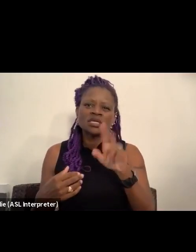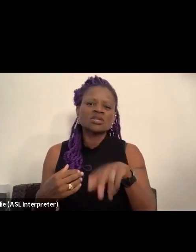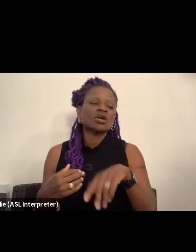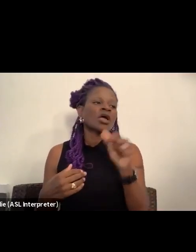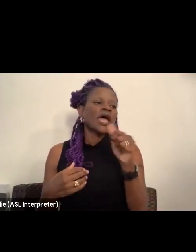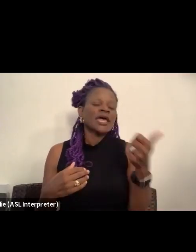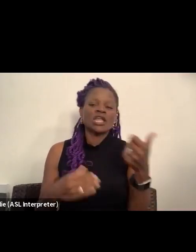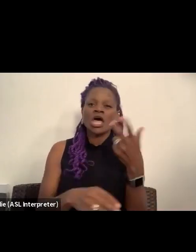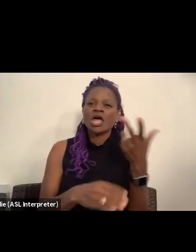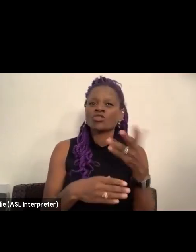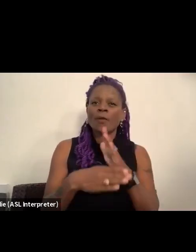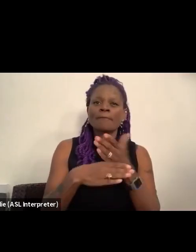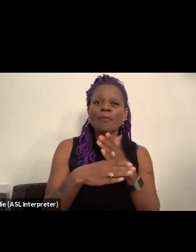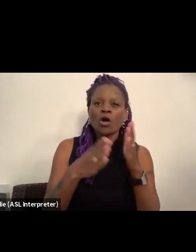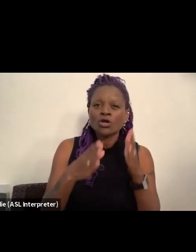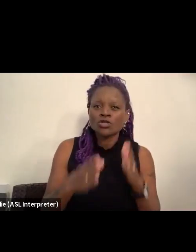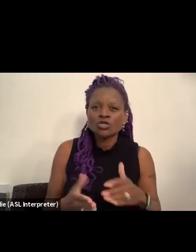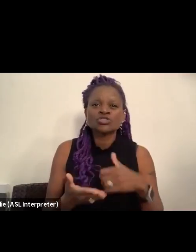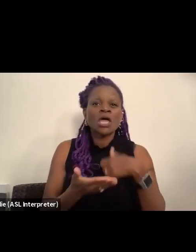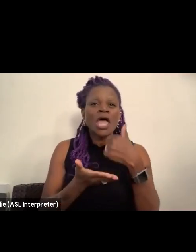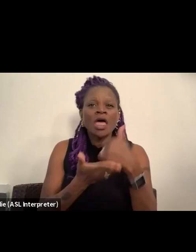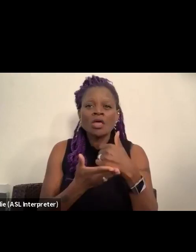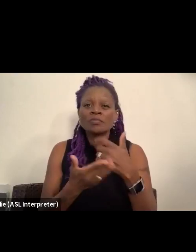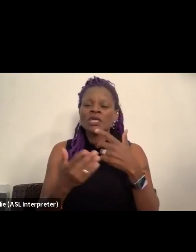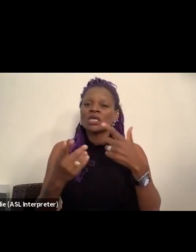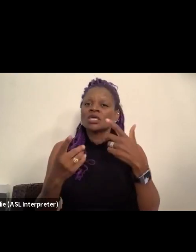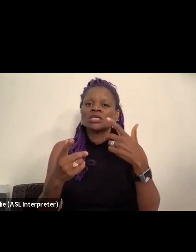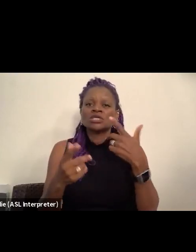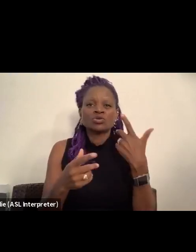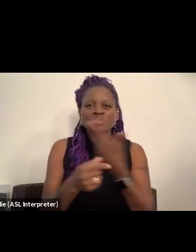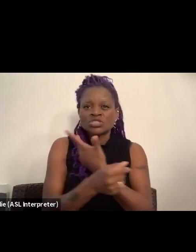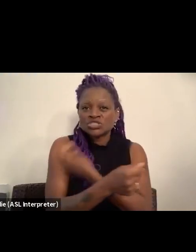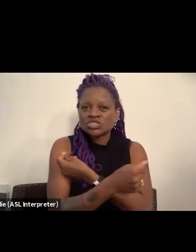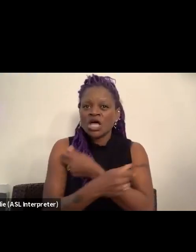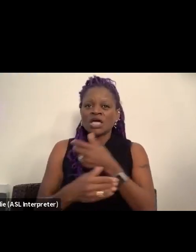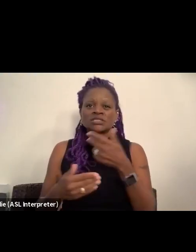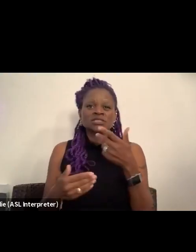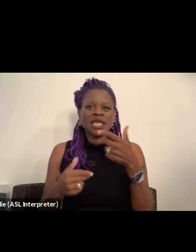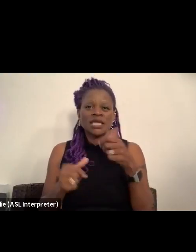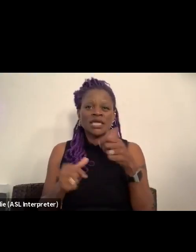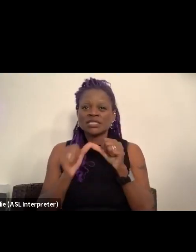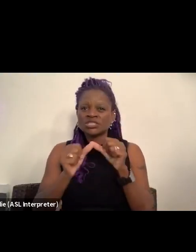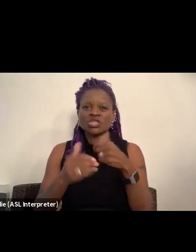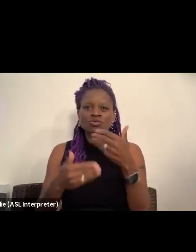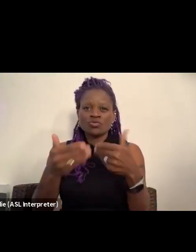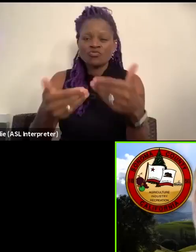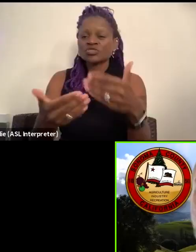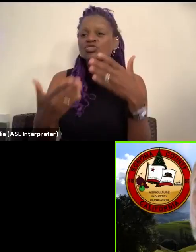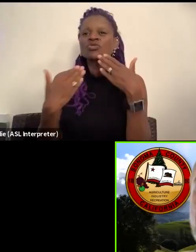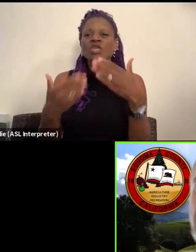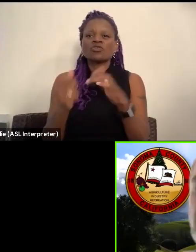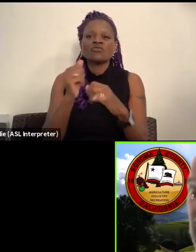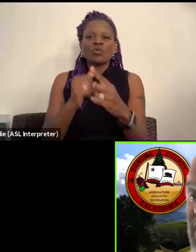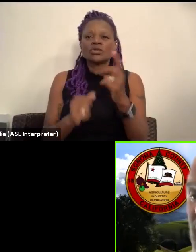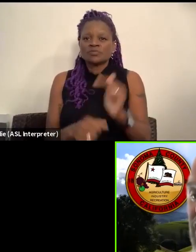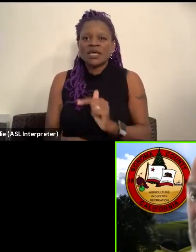lauded as a good success and a model for what we need to be doing going forward. So thank you very much. I'm going to pass it over to Dr.